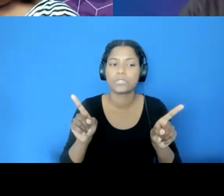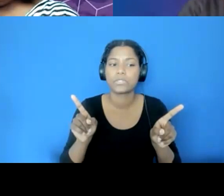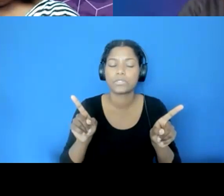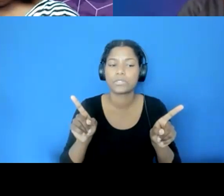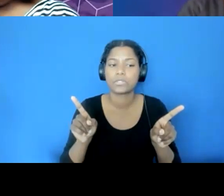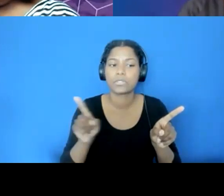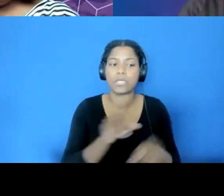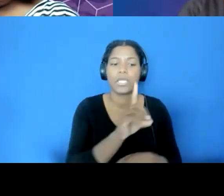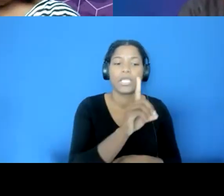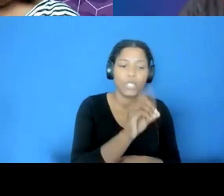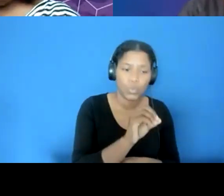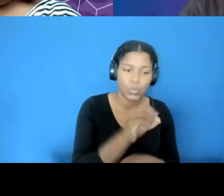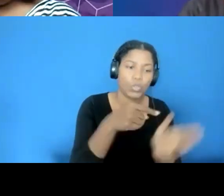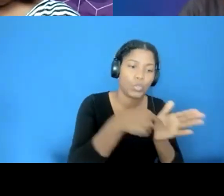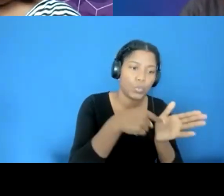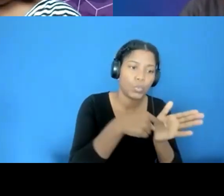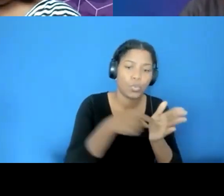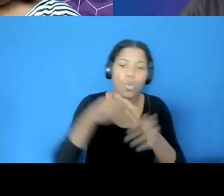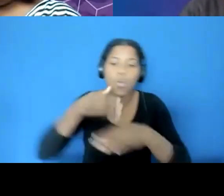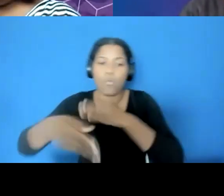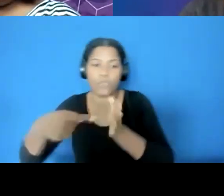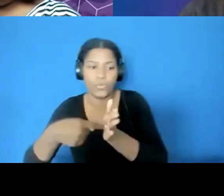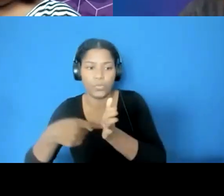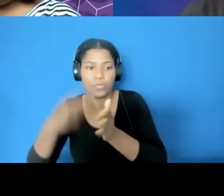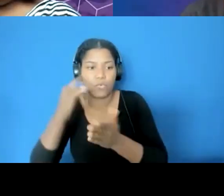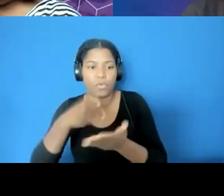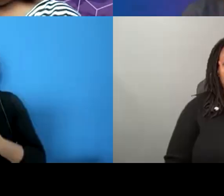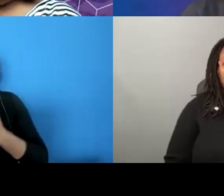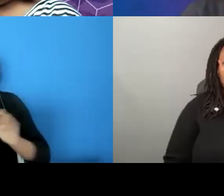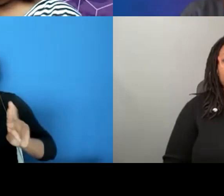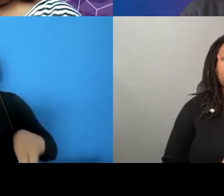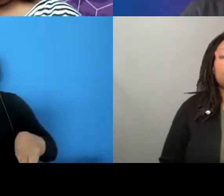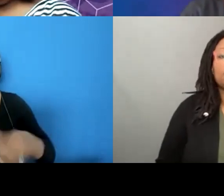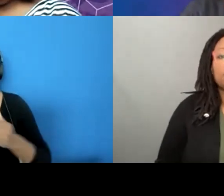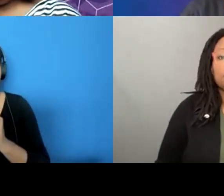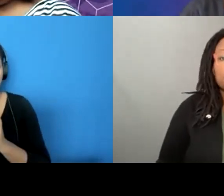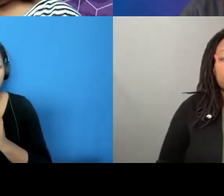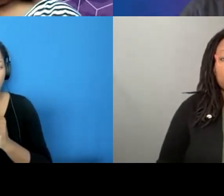and overdue those deadlines for project reports? And how is that reflected in the system?